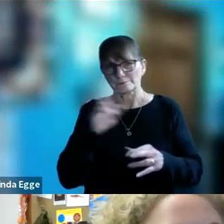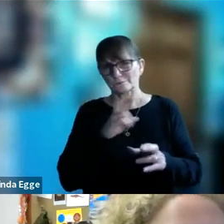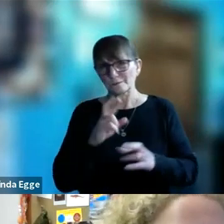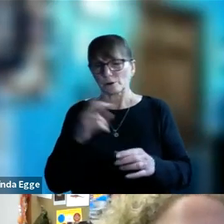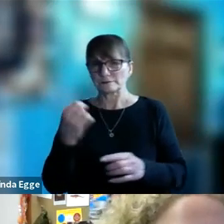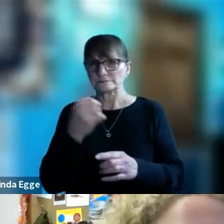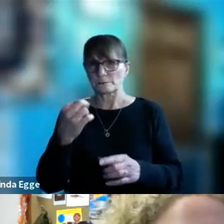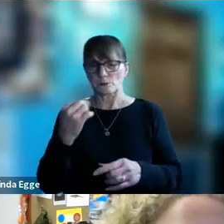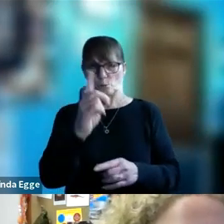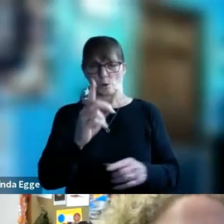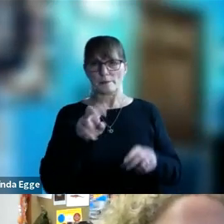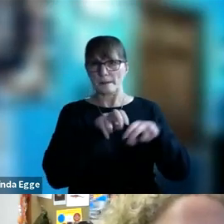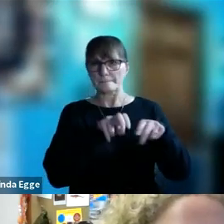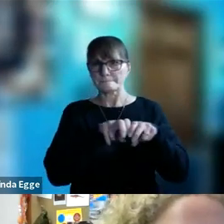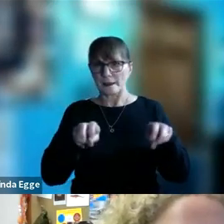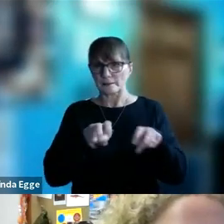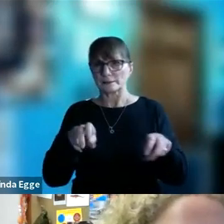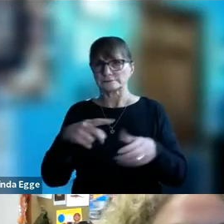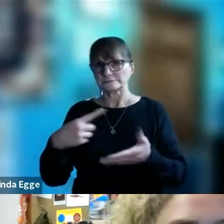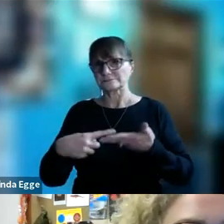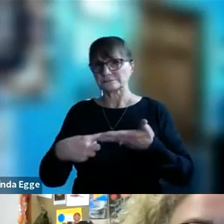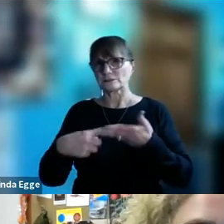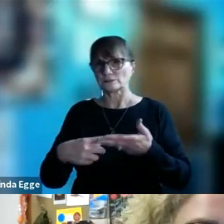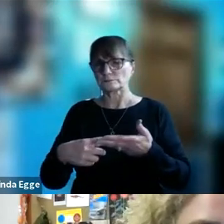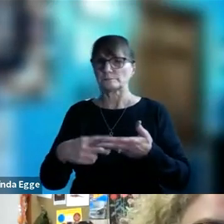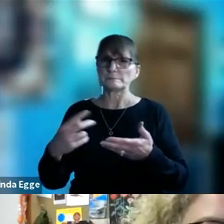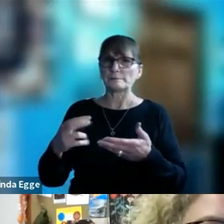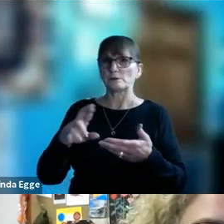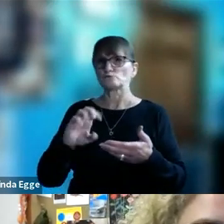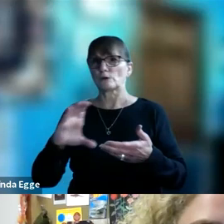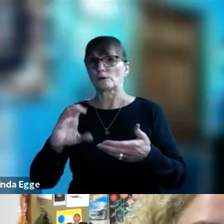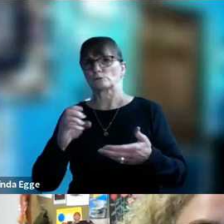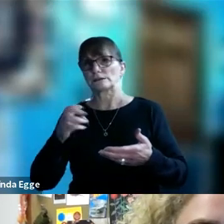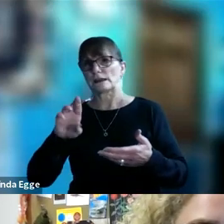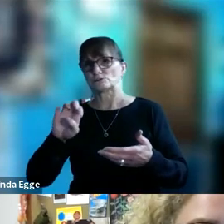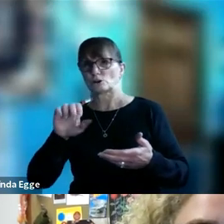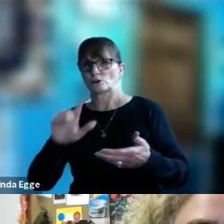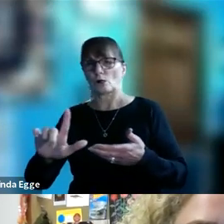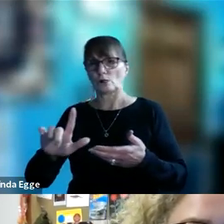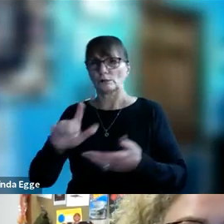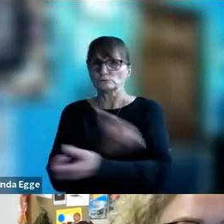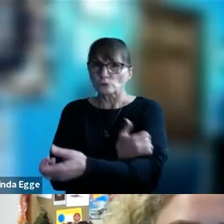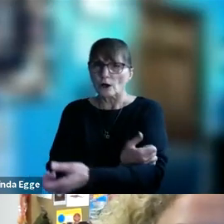one of the panelists talked about that, maybe recreational drug use or periodic, you know, drug use